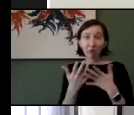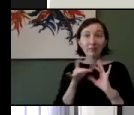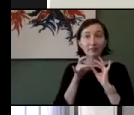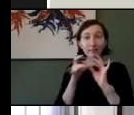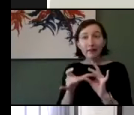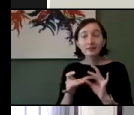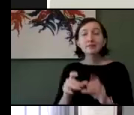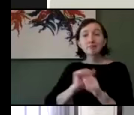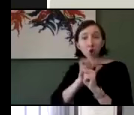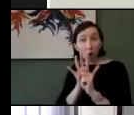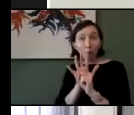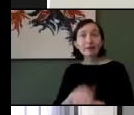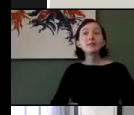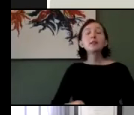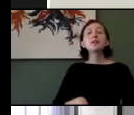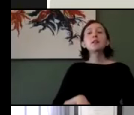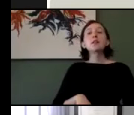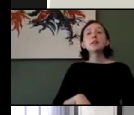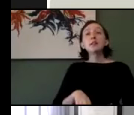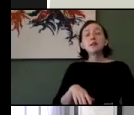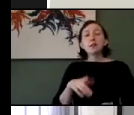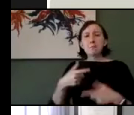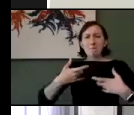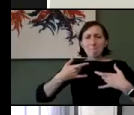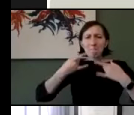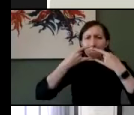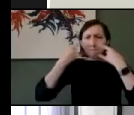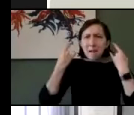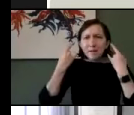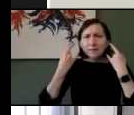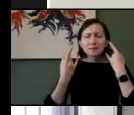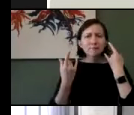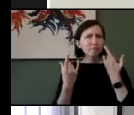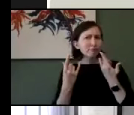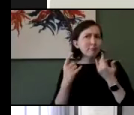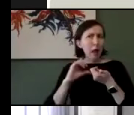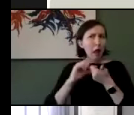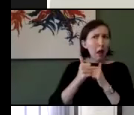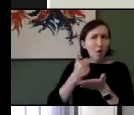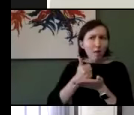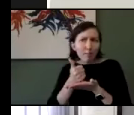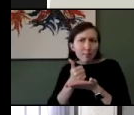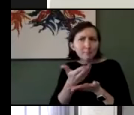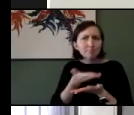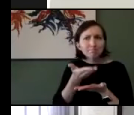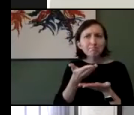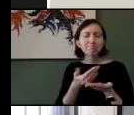and looking at masks and how all of that can help individuals. So our description here in order to reduce